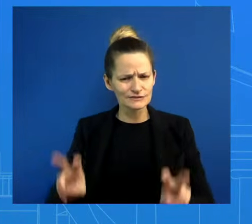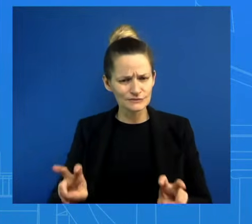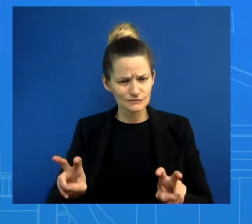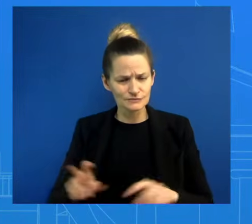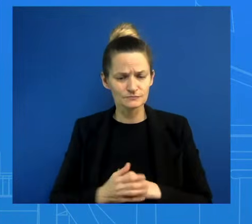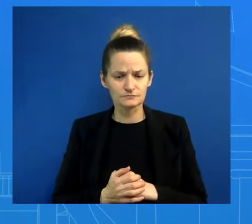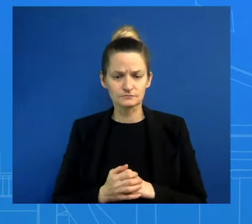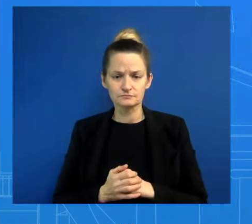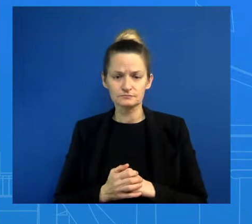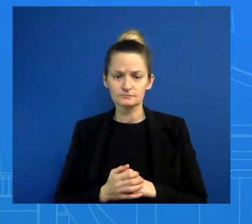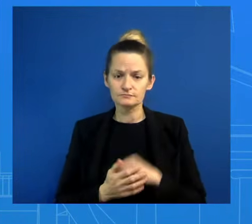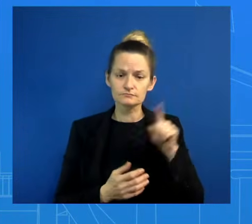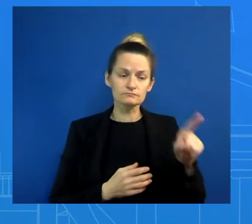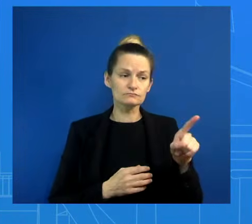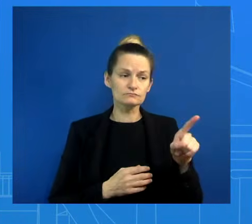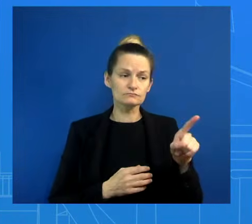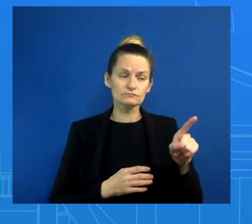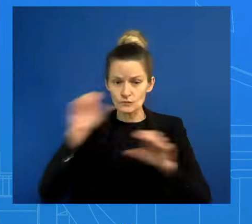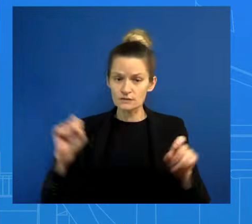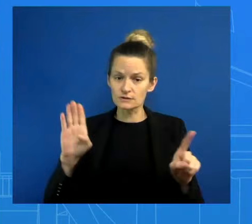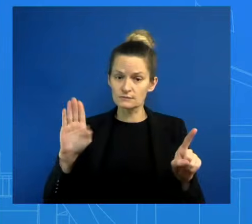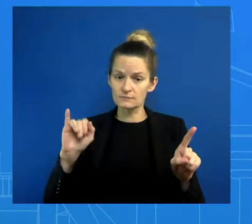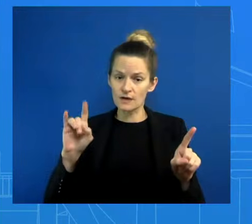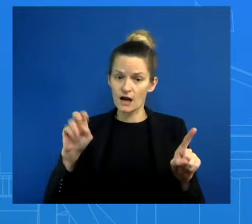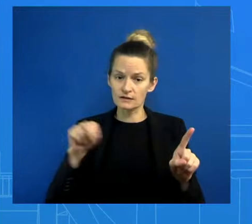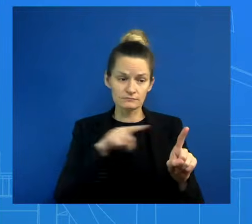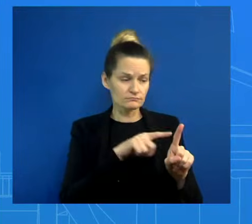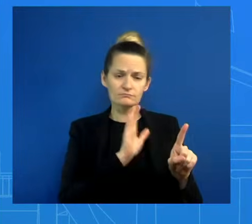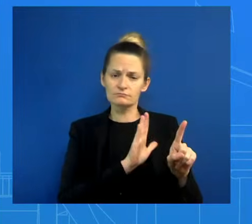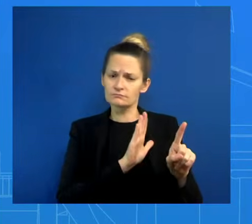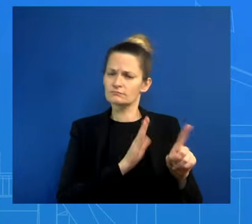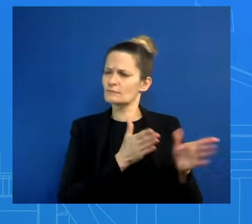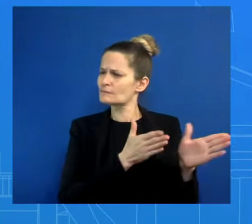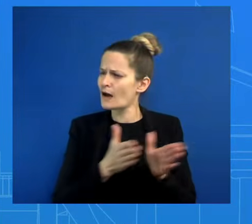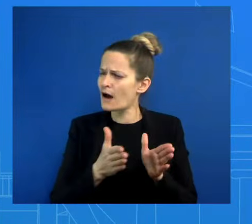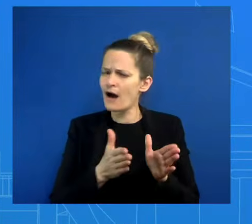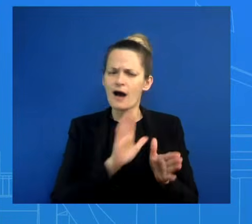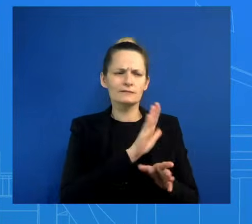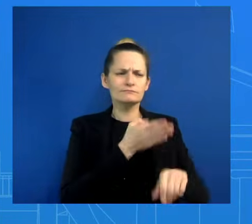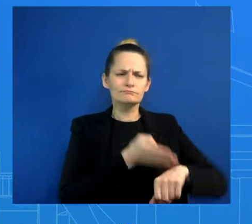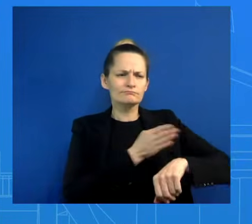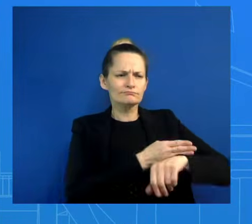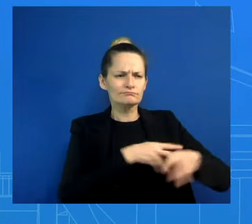We expect to engage a wide range of African and U.S. stakeholders to illustrate the breadth